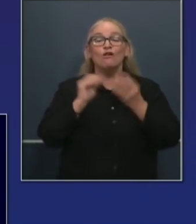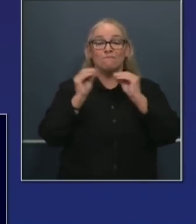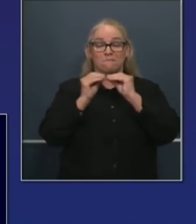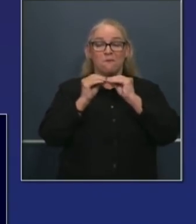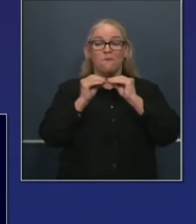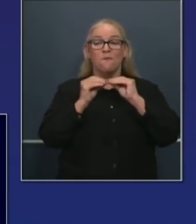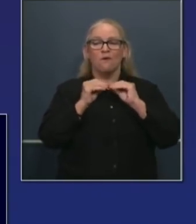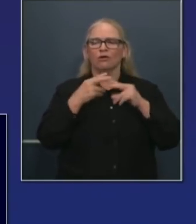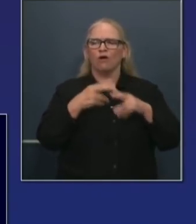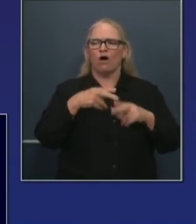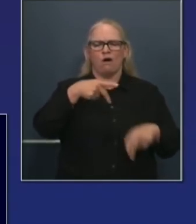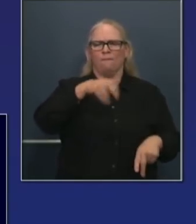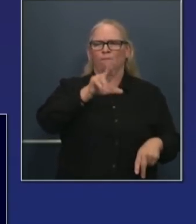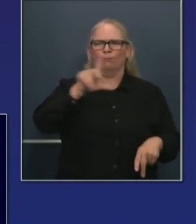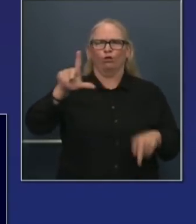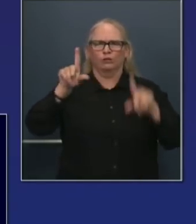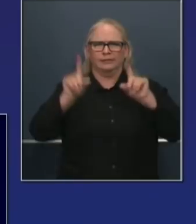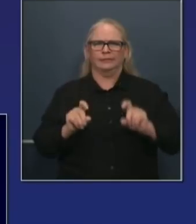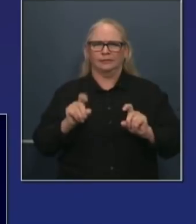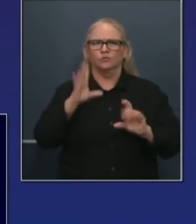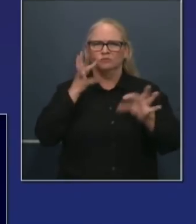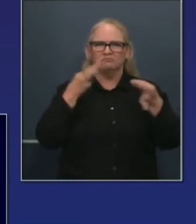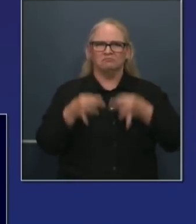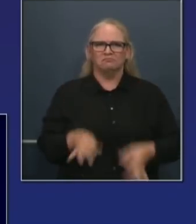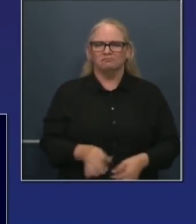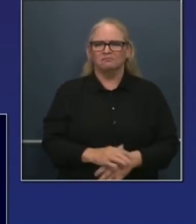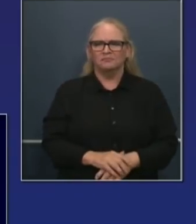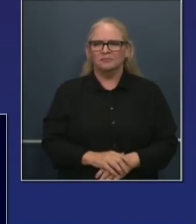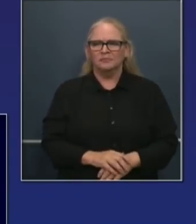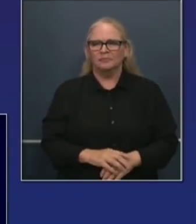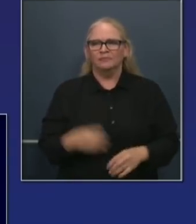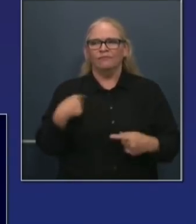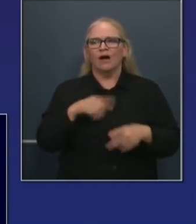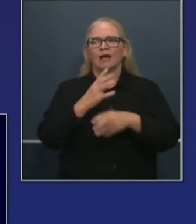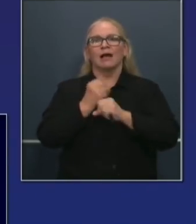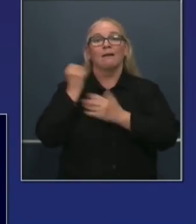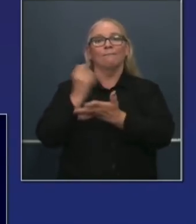IN PARTICULAR AND SO YOU'RE GOING TO BE HEARING A LOT MORE ABOUT POLLED TESTING AND IT'S